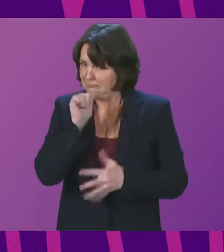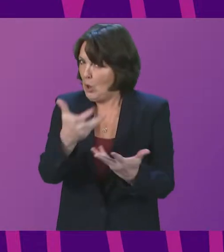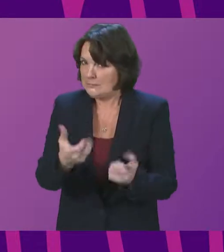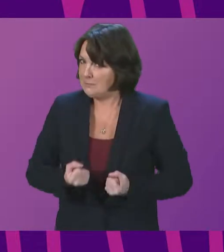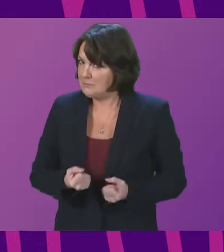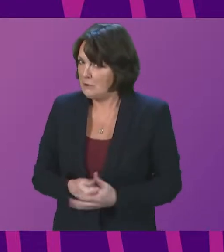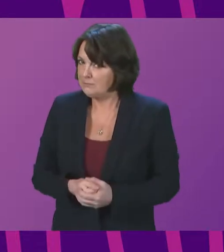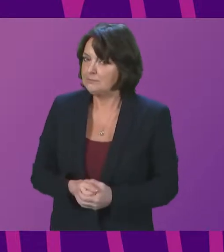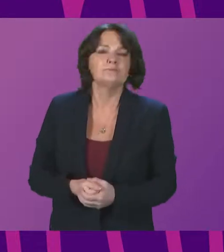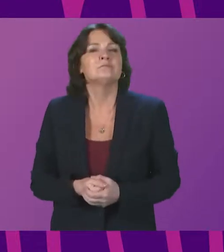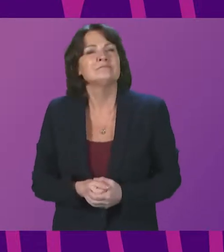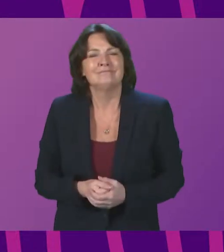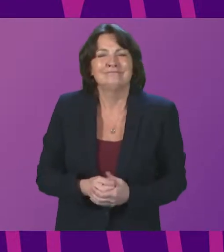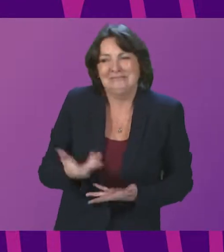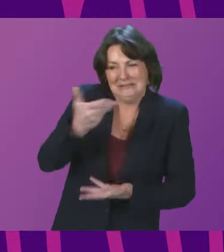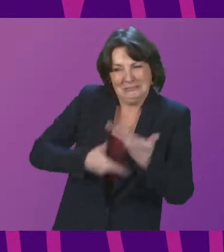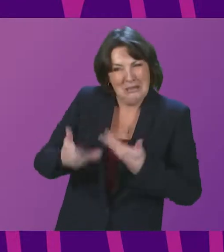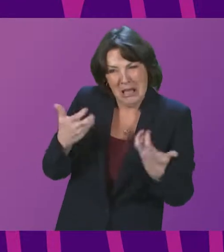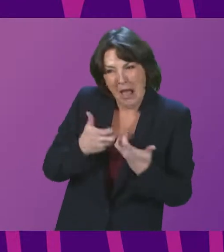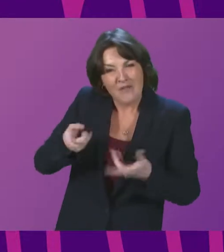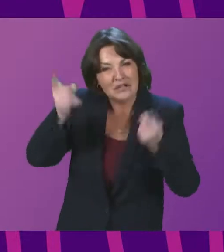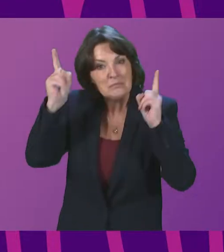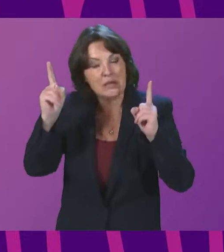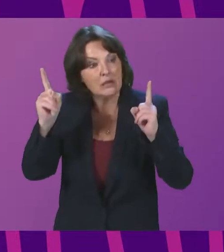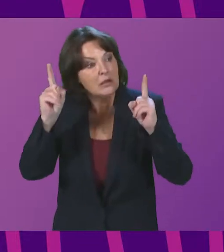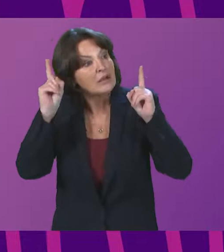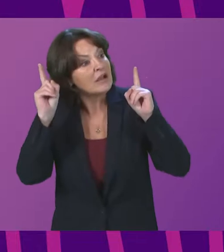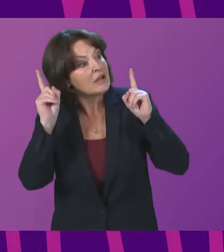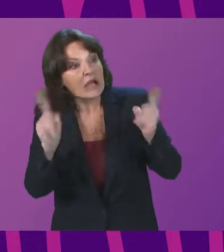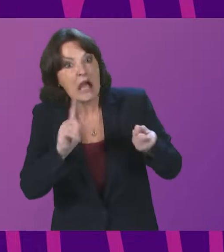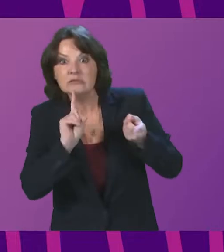How can the First Minister and her Government have nothing to say about why the person who